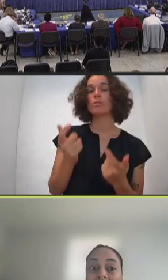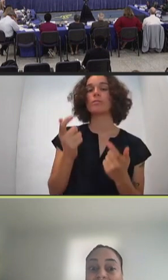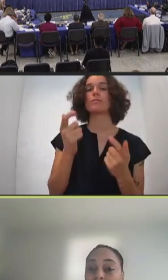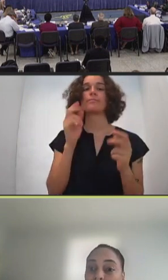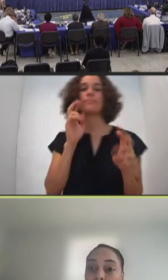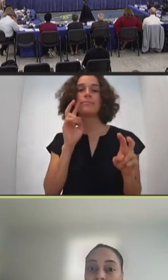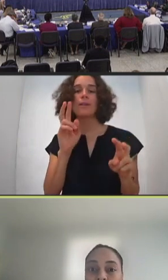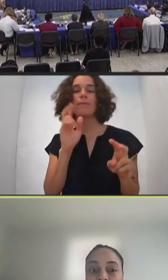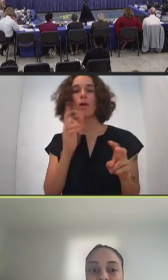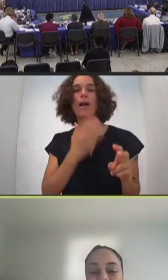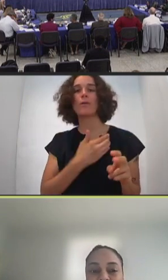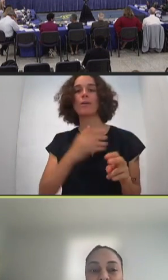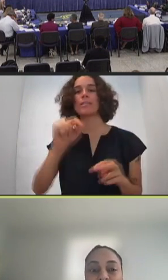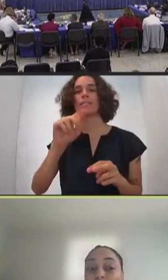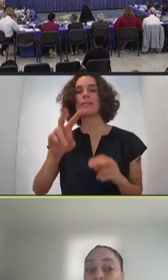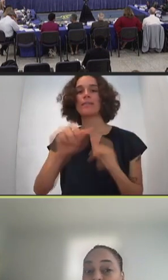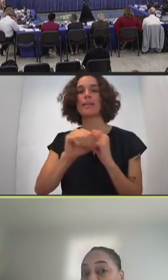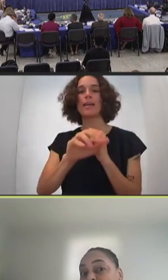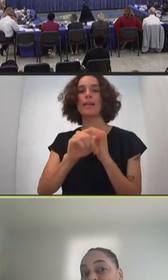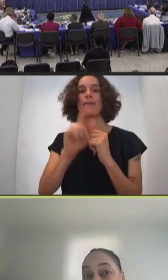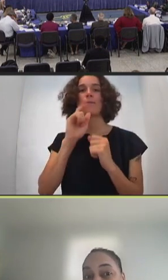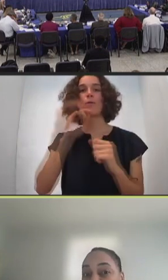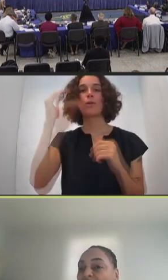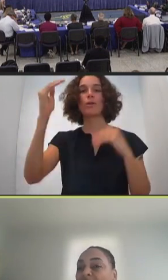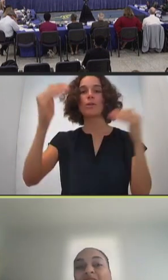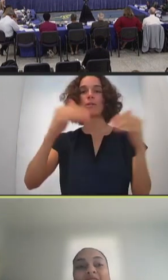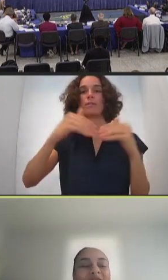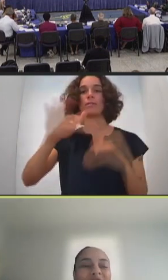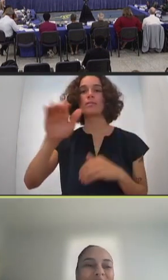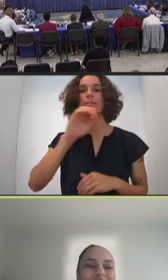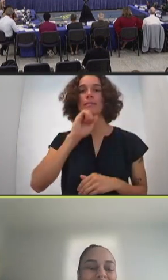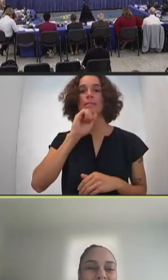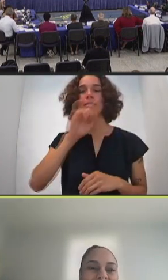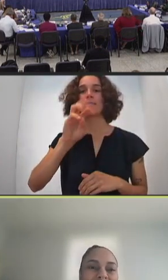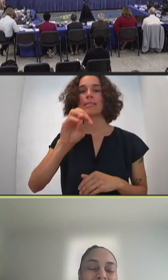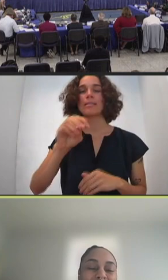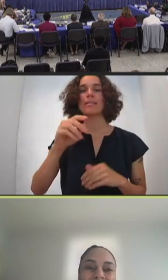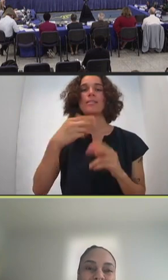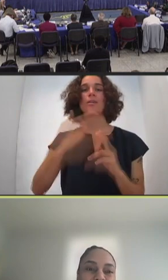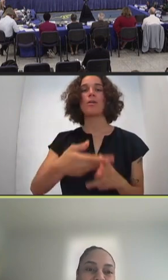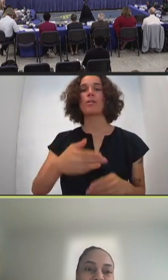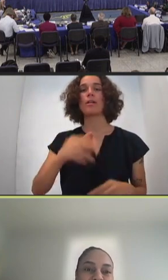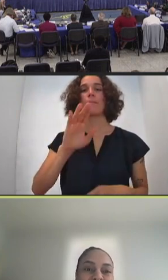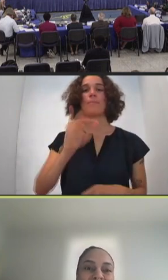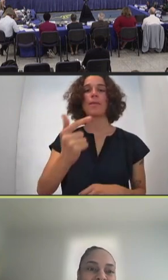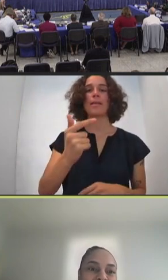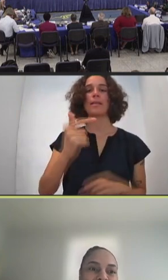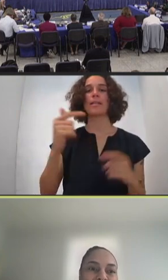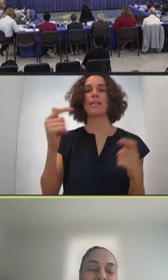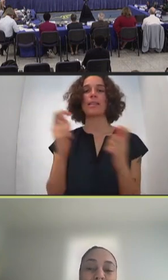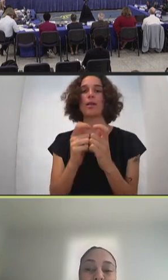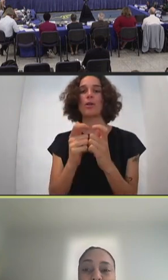and healthcare providers, it's called Big Little Stuff. You know that really encourages vulnerable